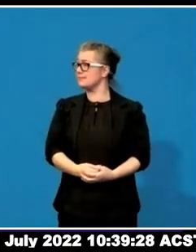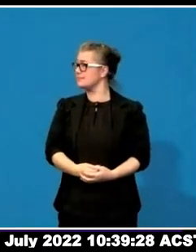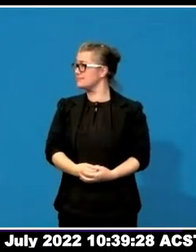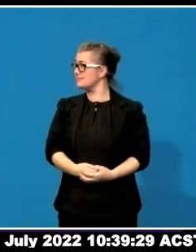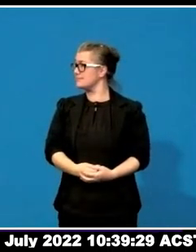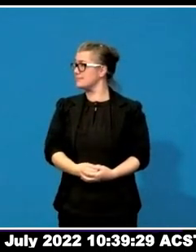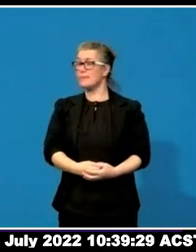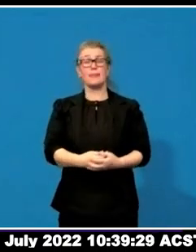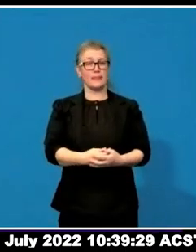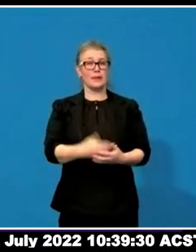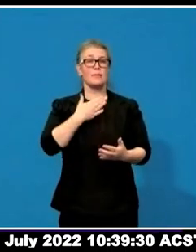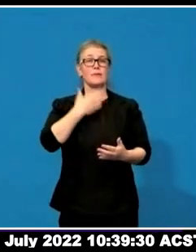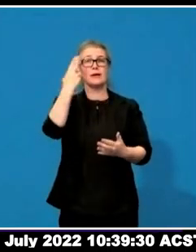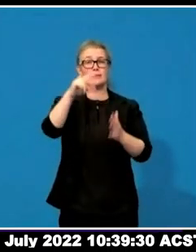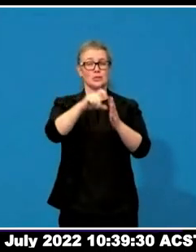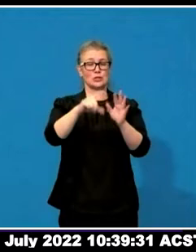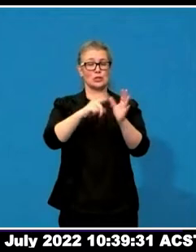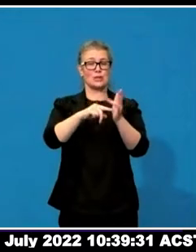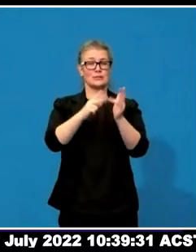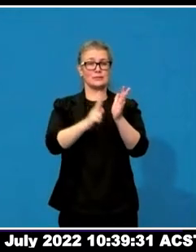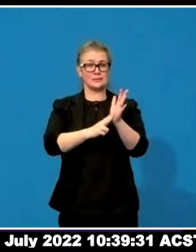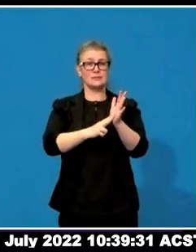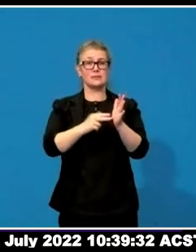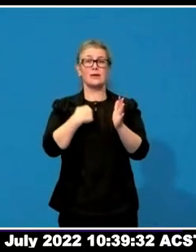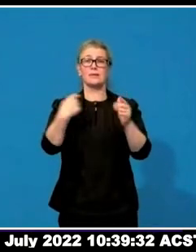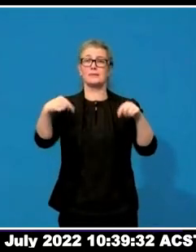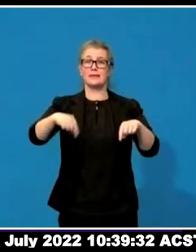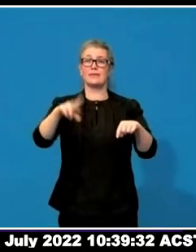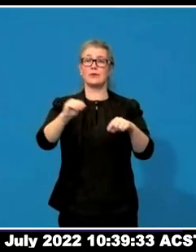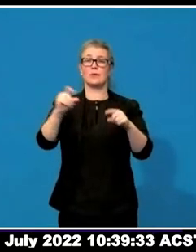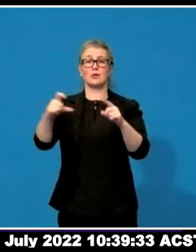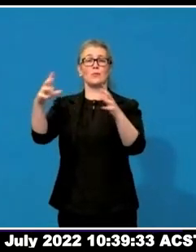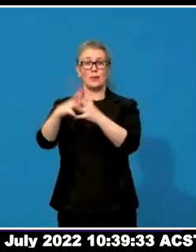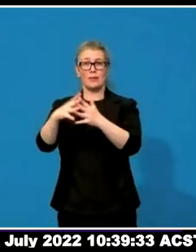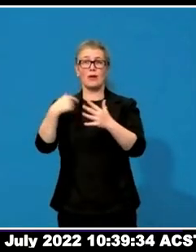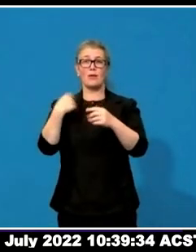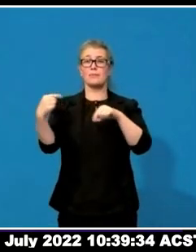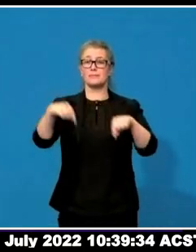I appear for the Commonwealth led by Mr Michael Hodge QC, instructed by Gilbert + Tobin. CHAIR: Yes. Thank you, Mr Dighton.